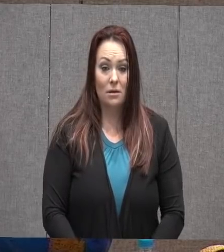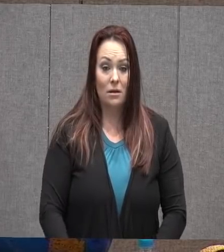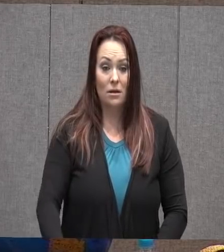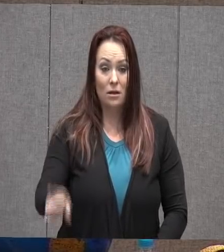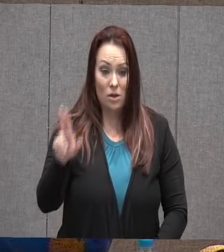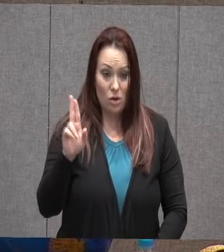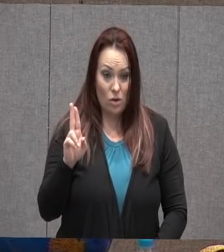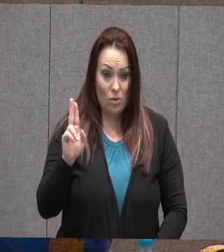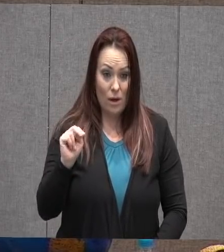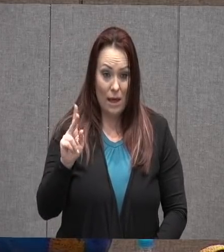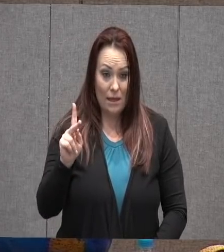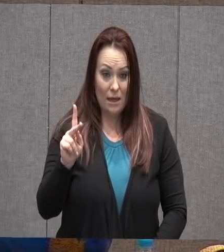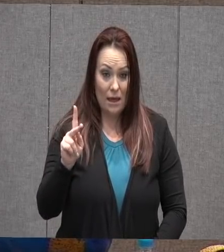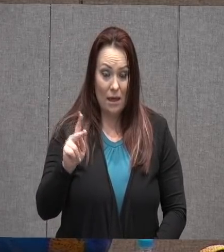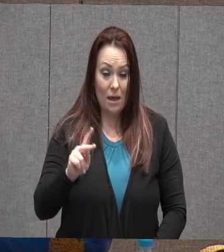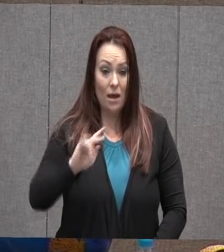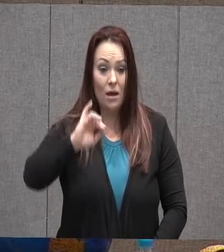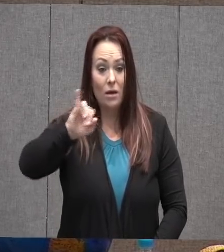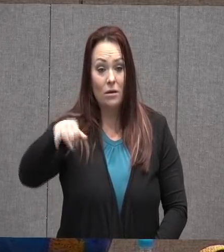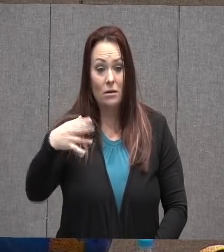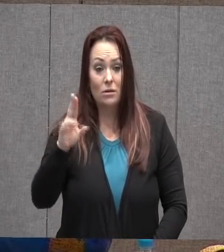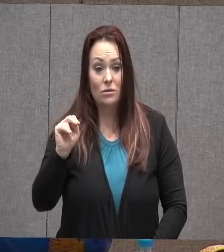U-N-K, junk, unk.